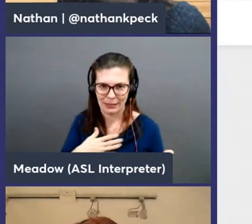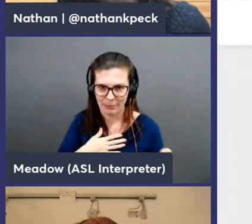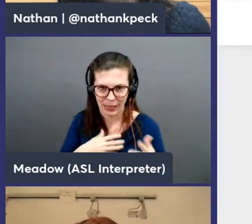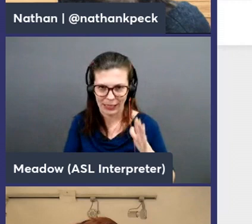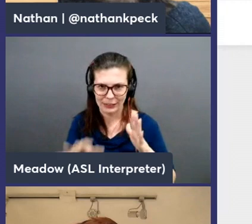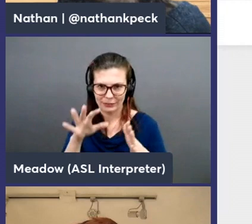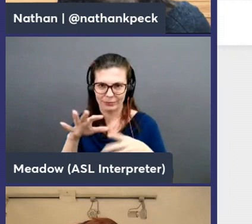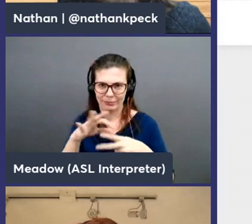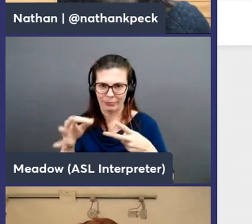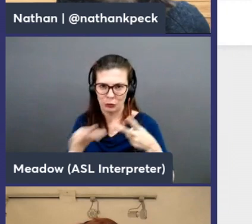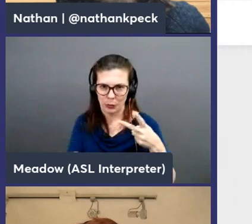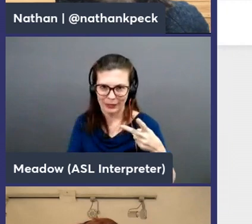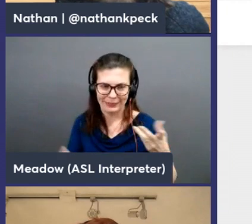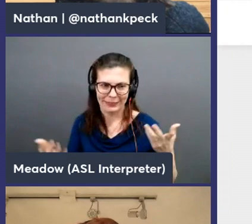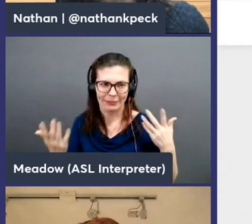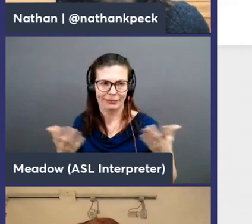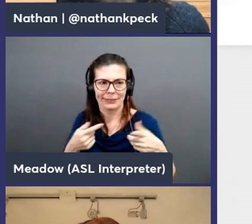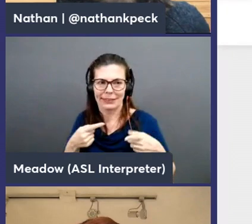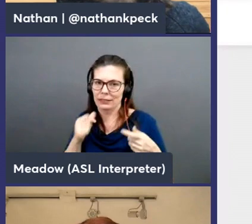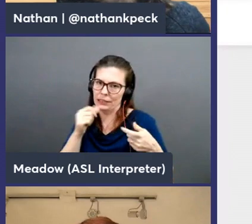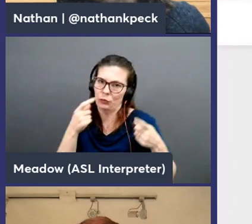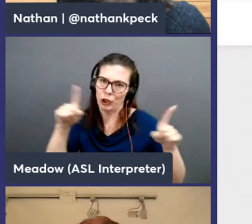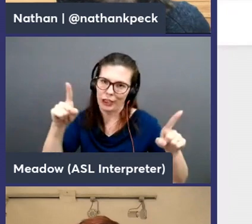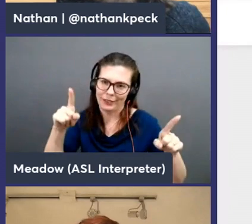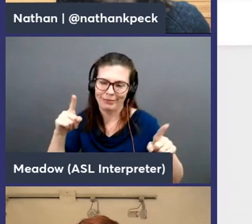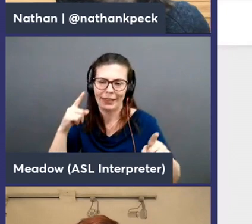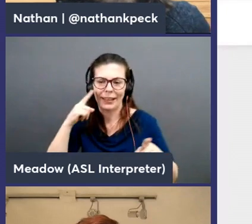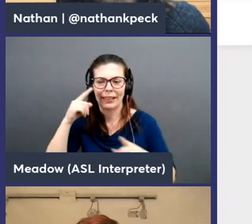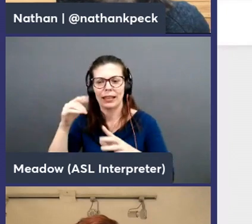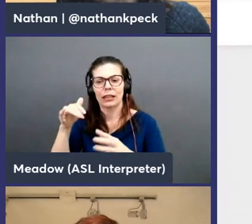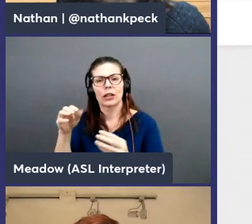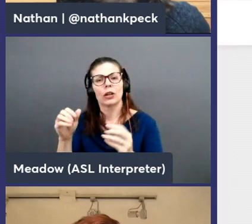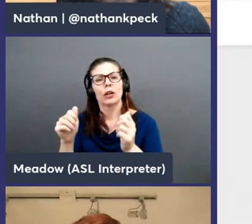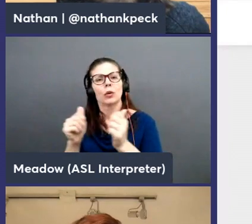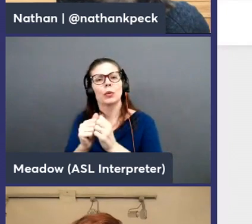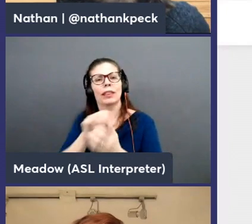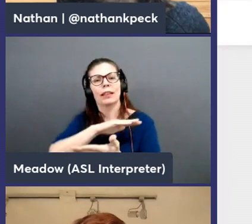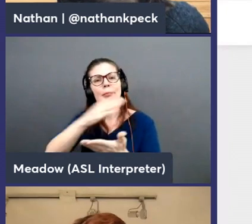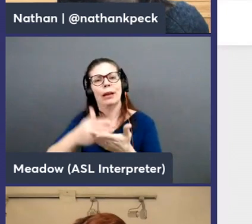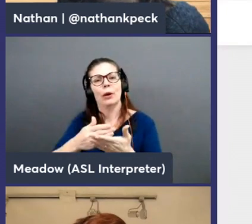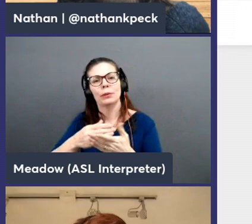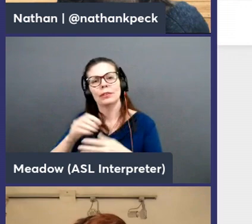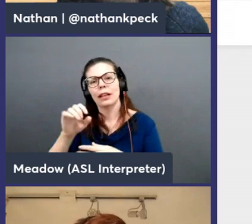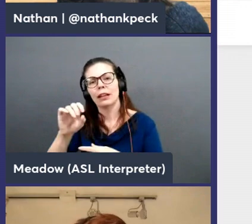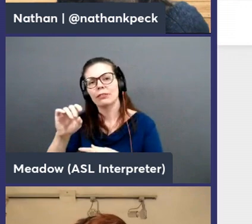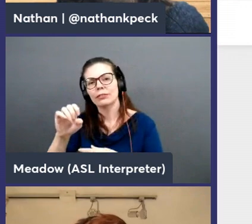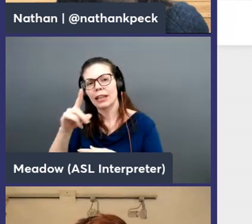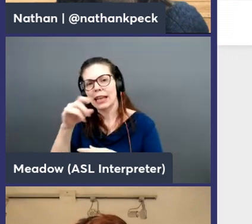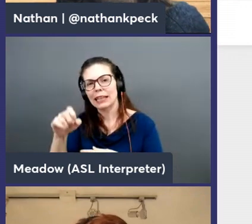because it didn't work, I think, with the number of edges and nodes in the graph that I had chosen.